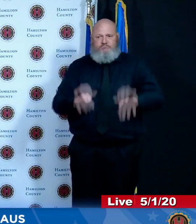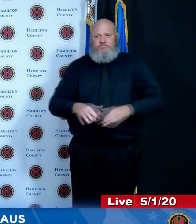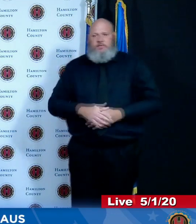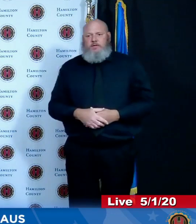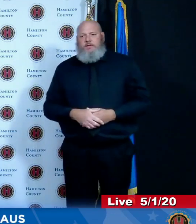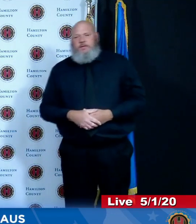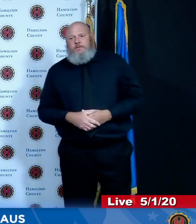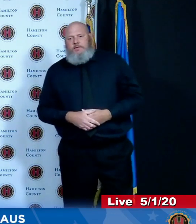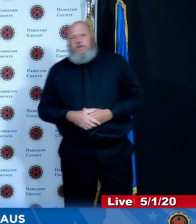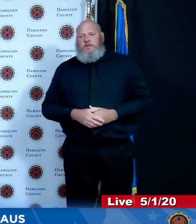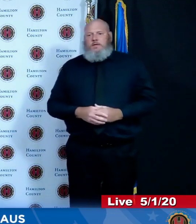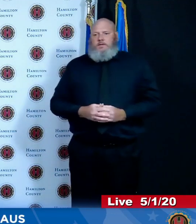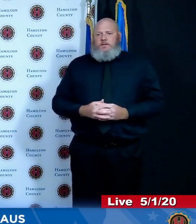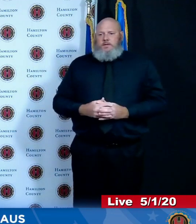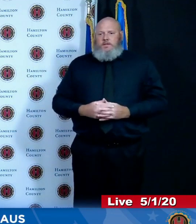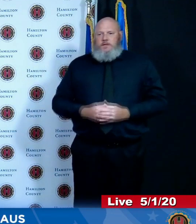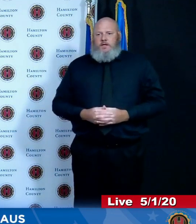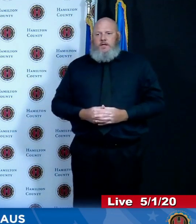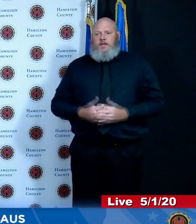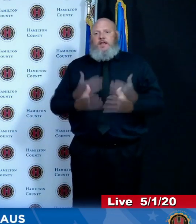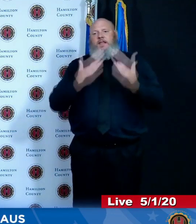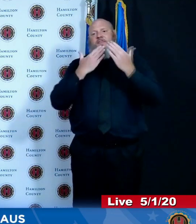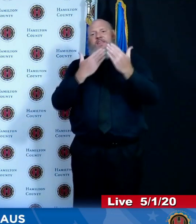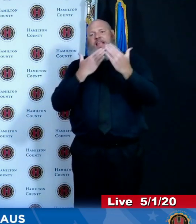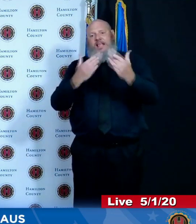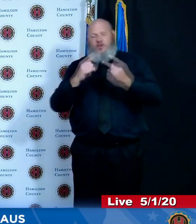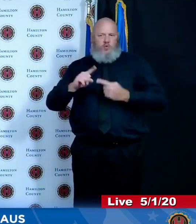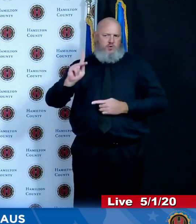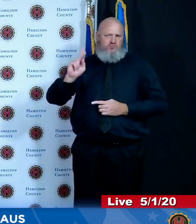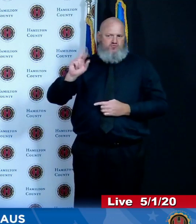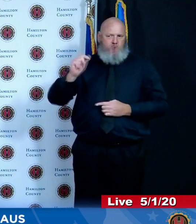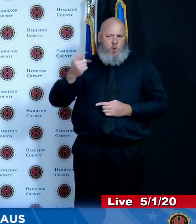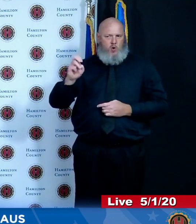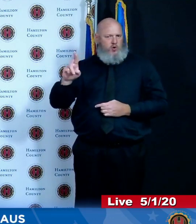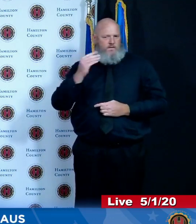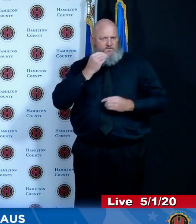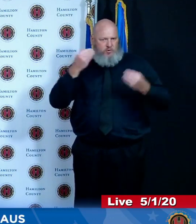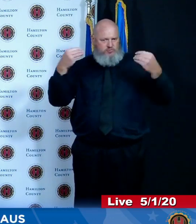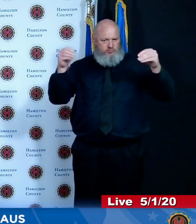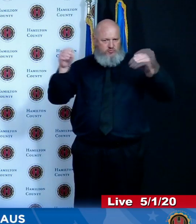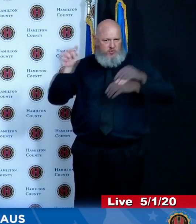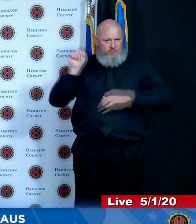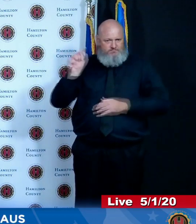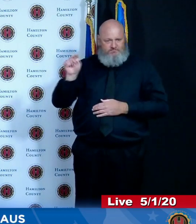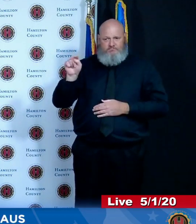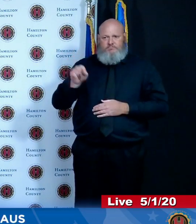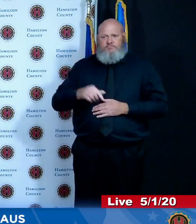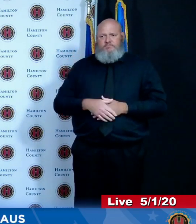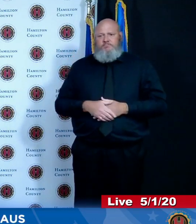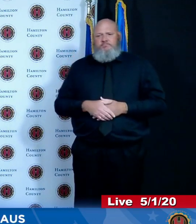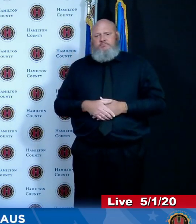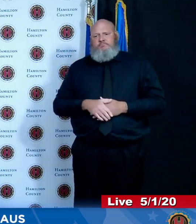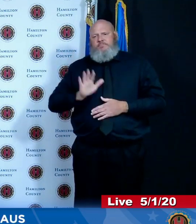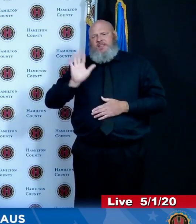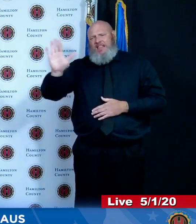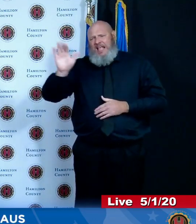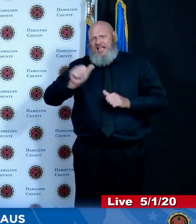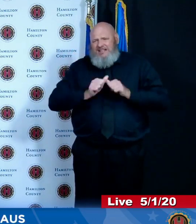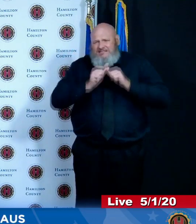thank Kroger I think I've mentioned this before for continuing their contributions to the community during the crisis their latest contribution is